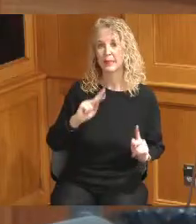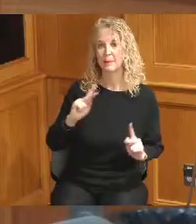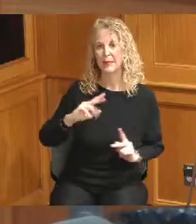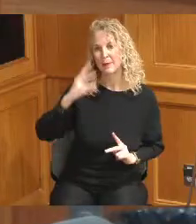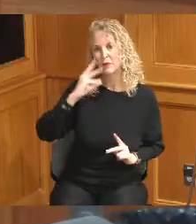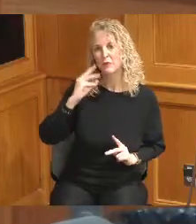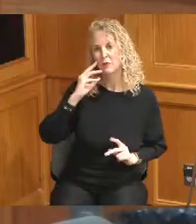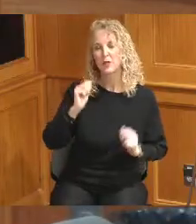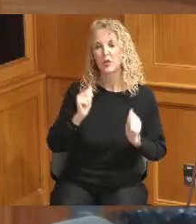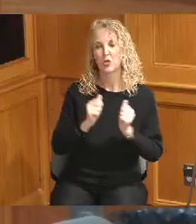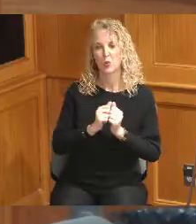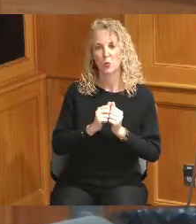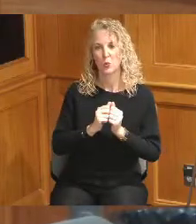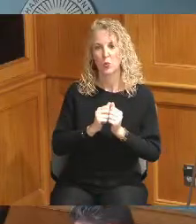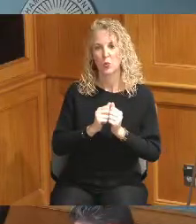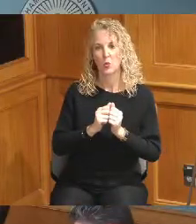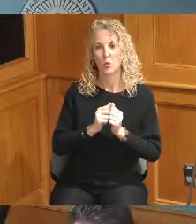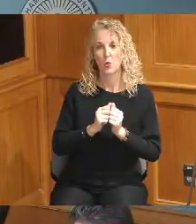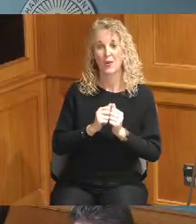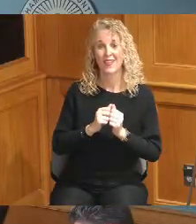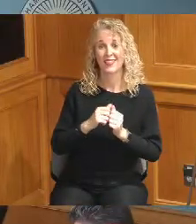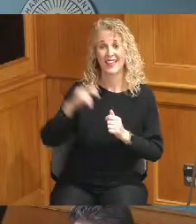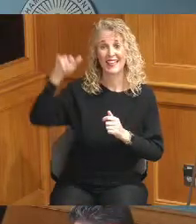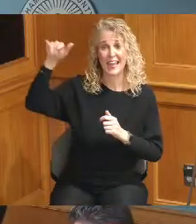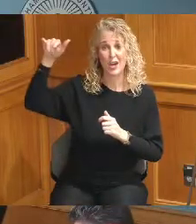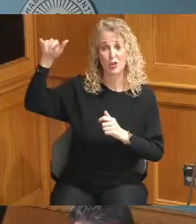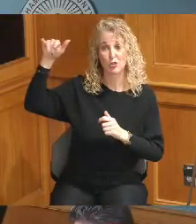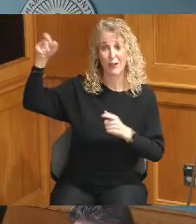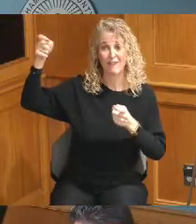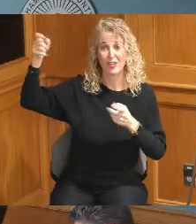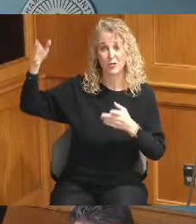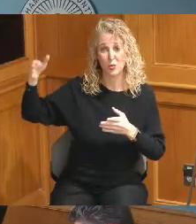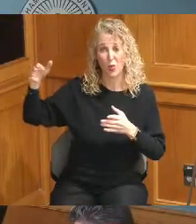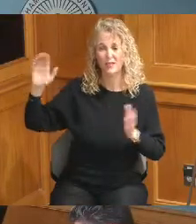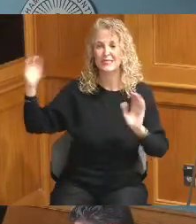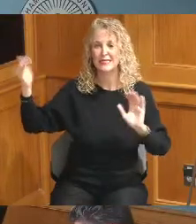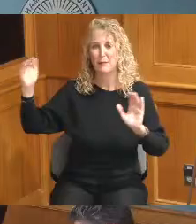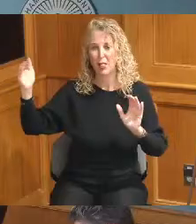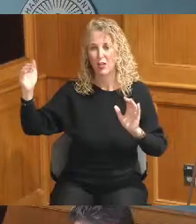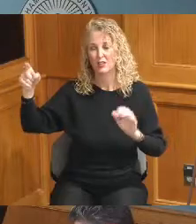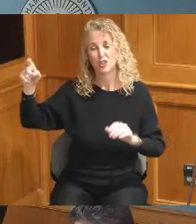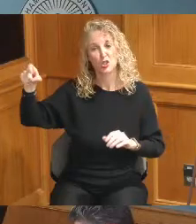the the job of our air traffic controllers in in a very similar way it just need some downtime you